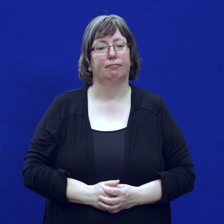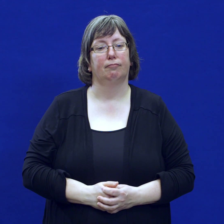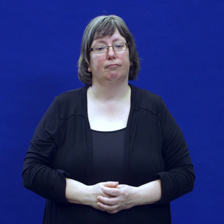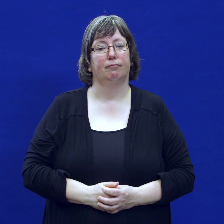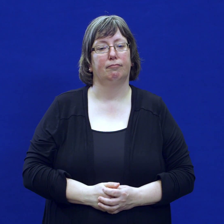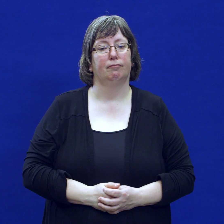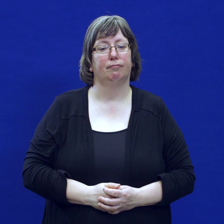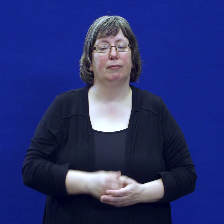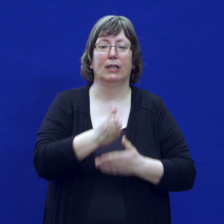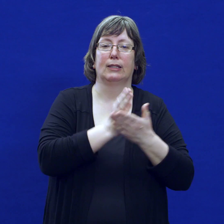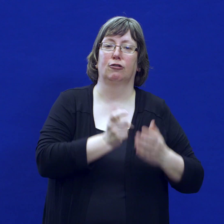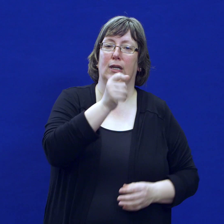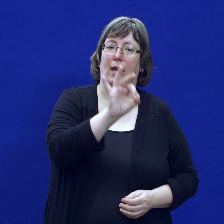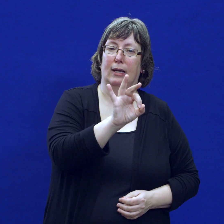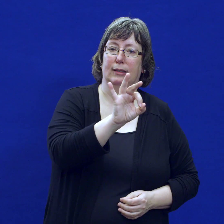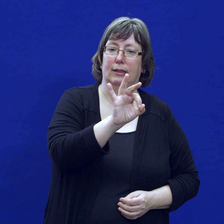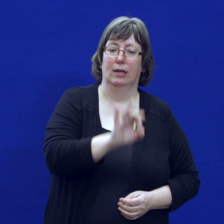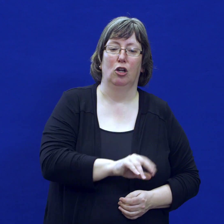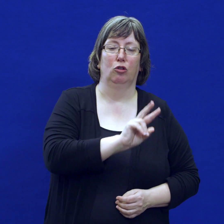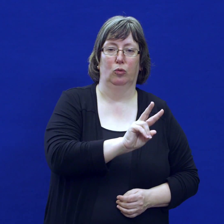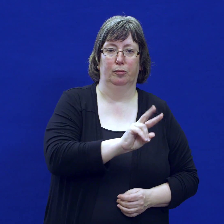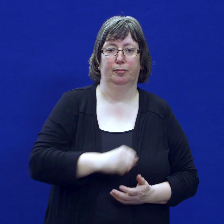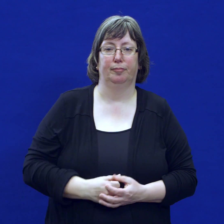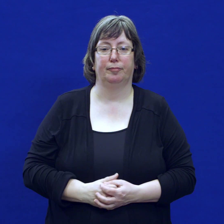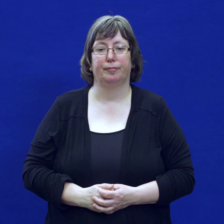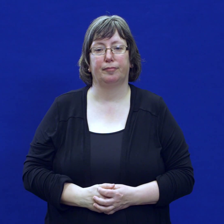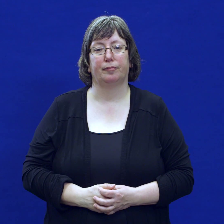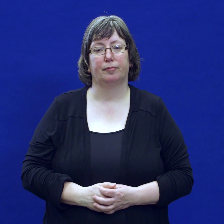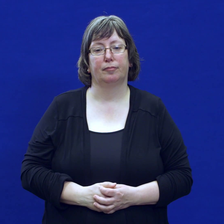section 19 subsection 2